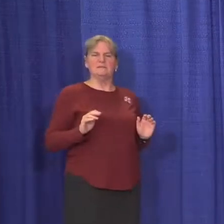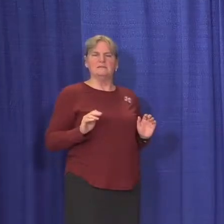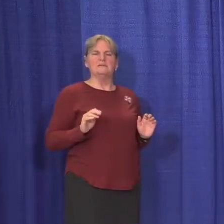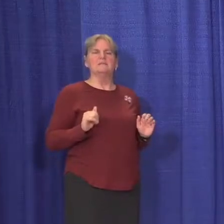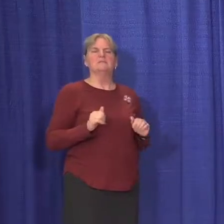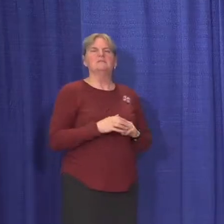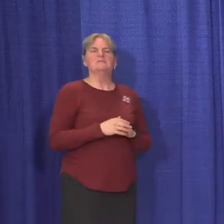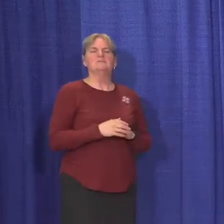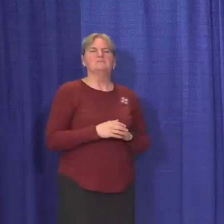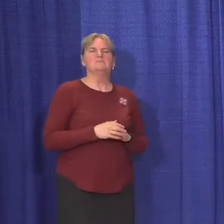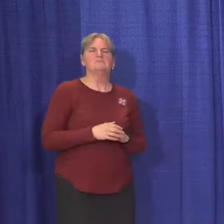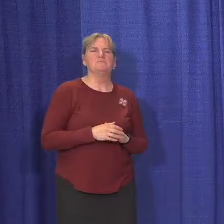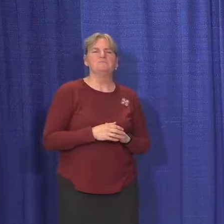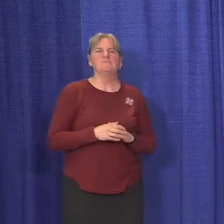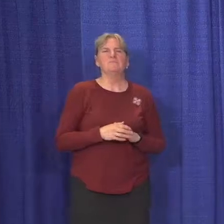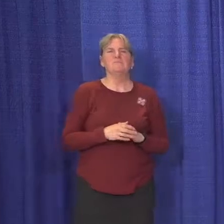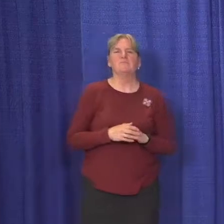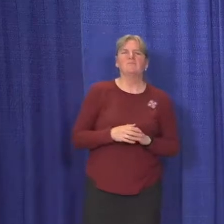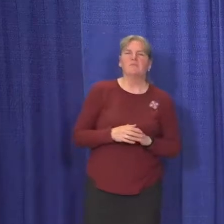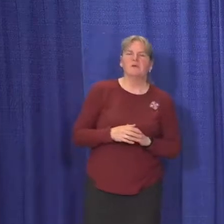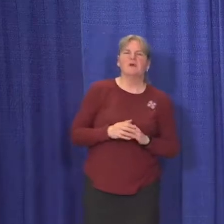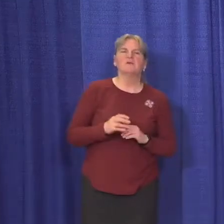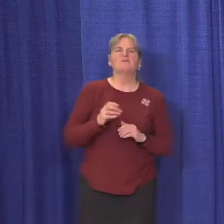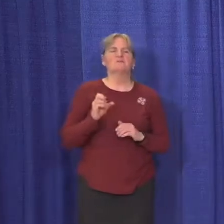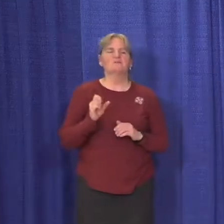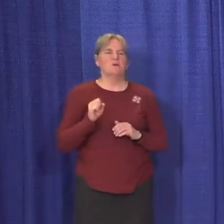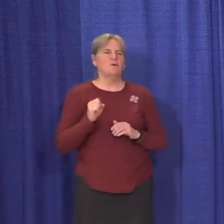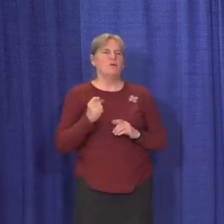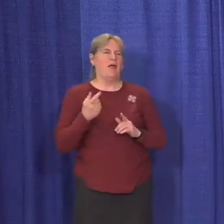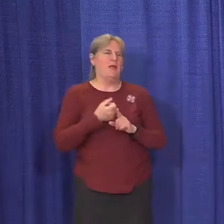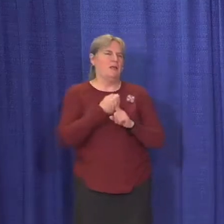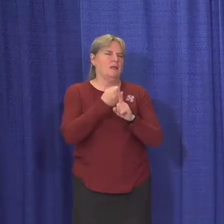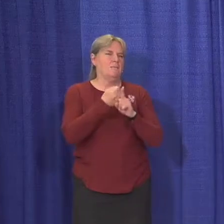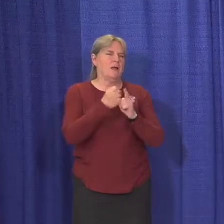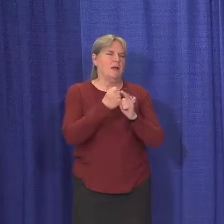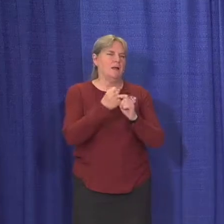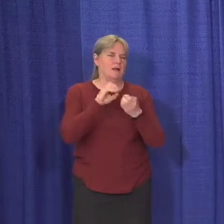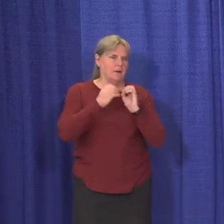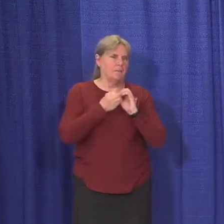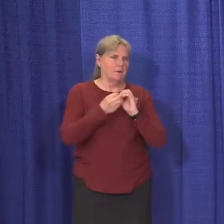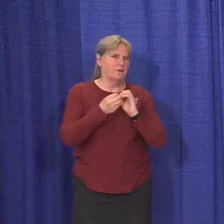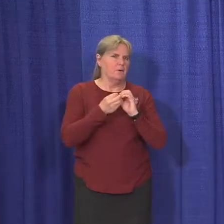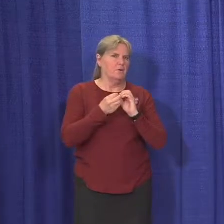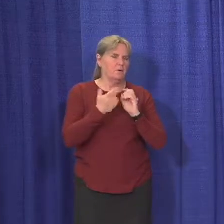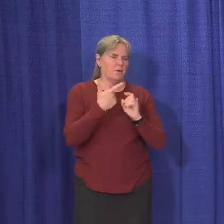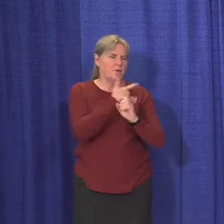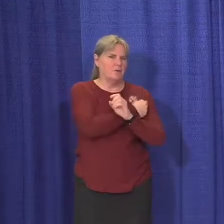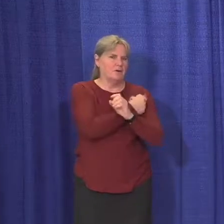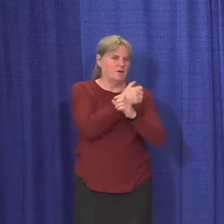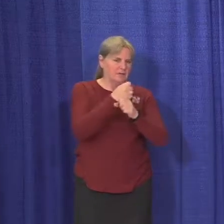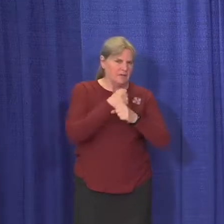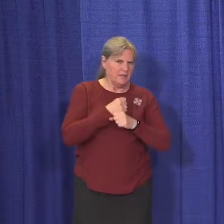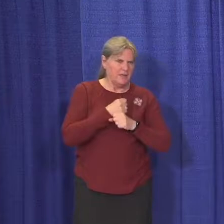are holding back dictates that kind of slower curve.